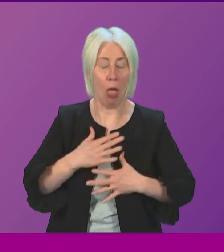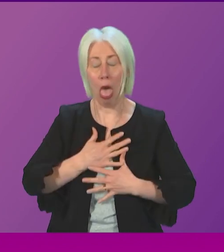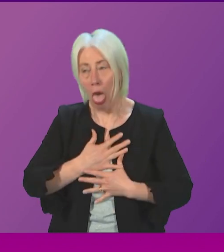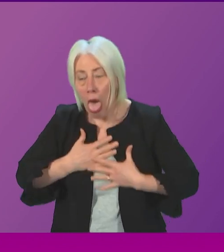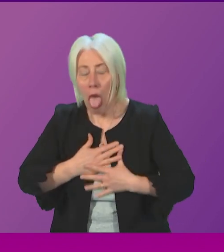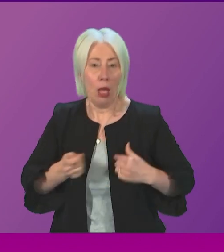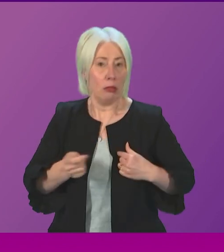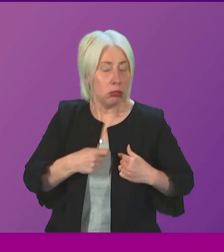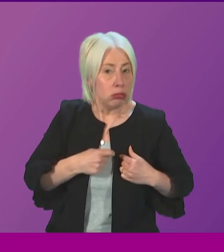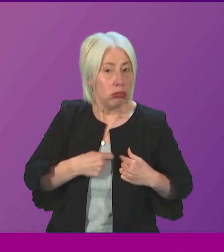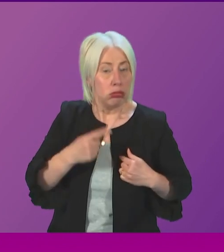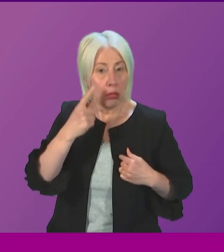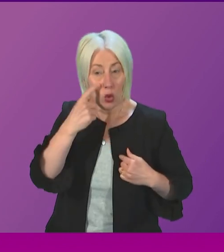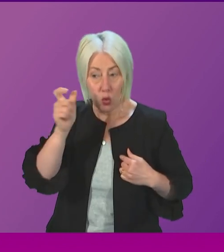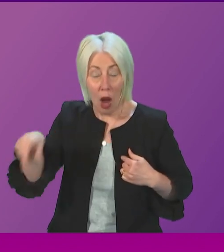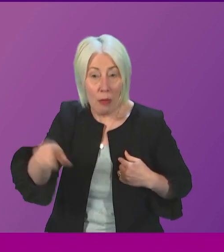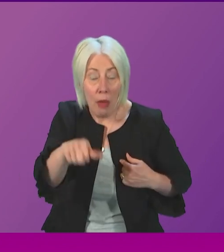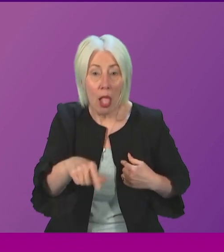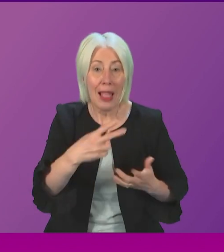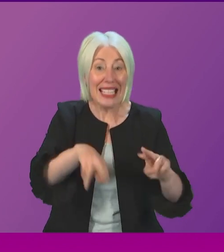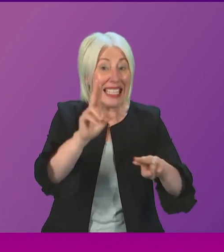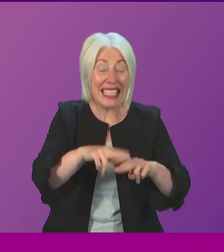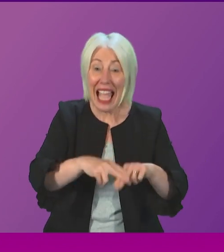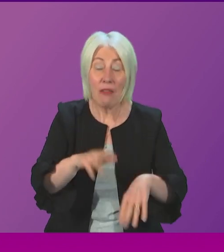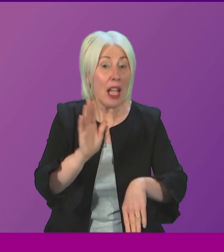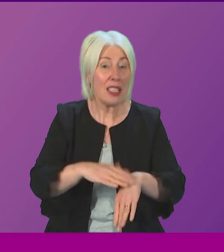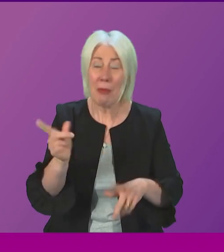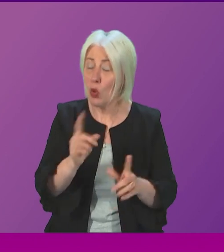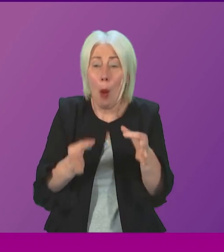people and, indeed, staff.